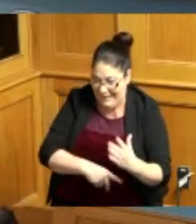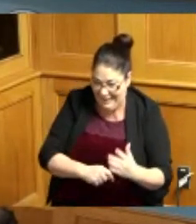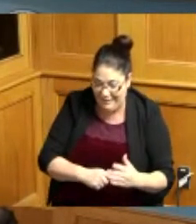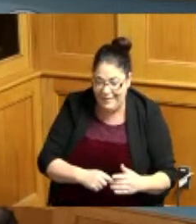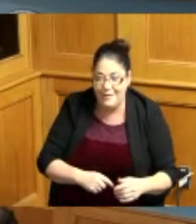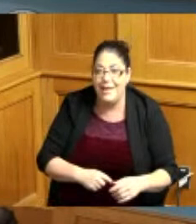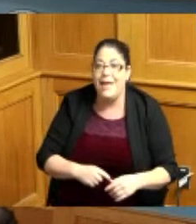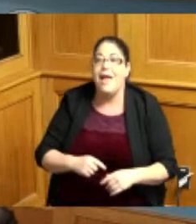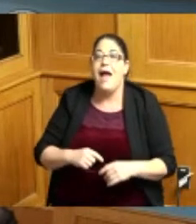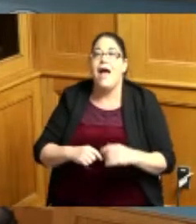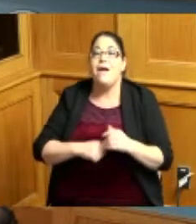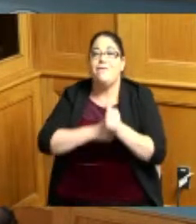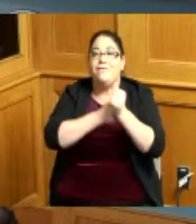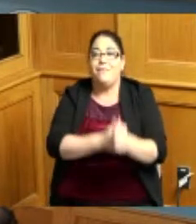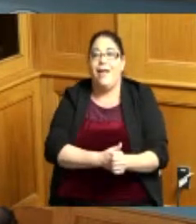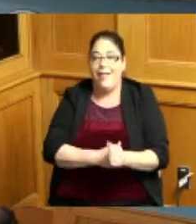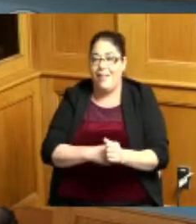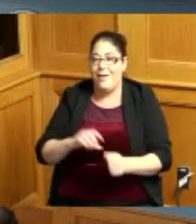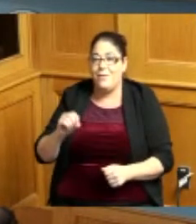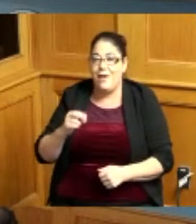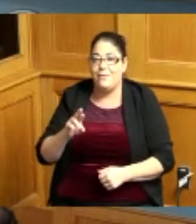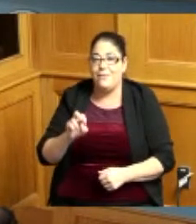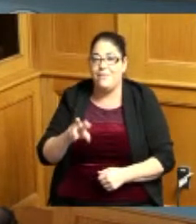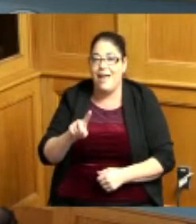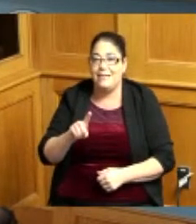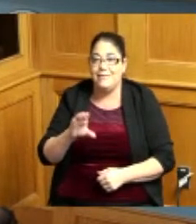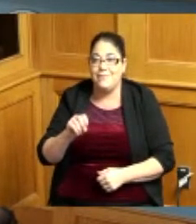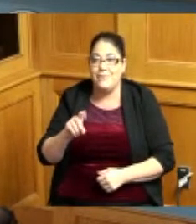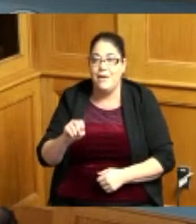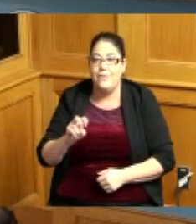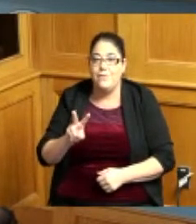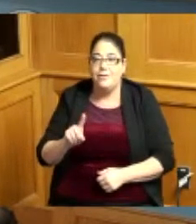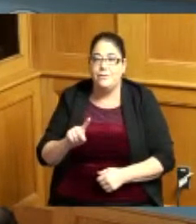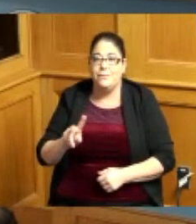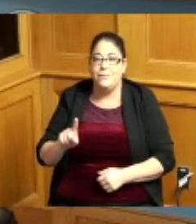pursuant to Ohio Revised Code section 121.22 g3